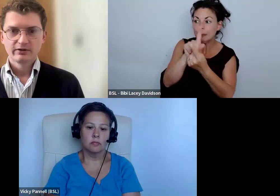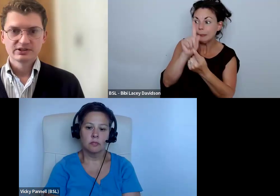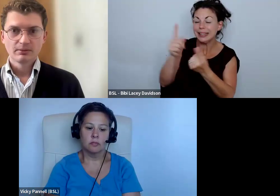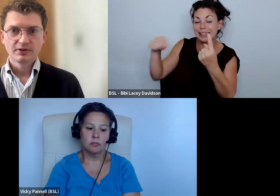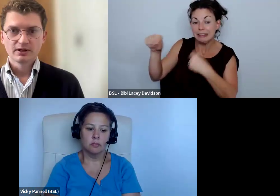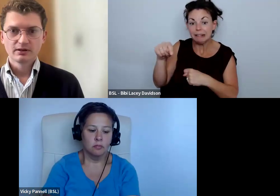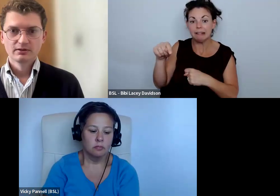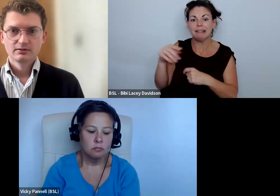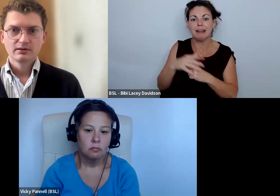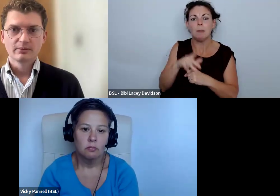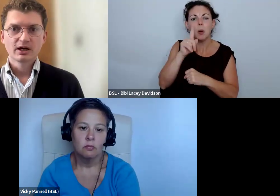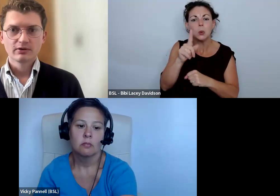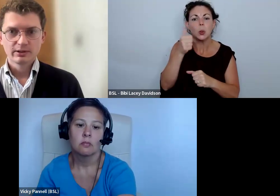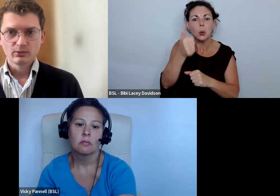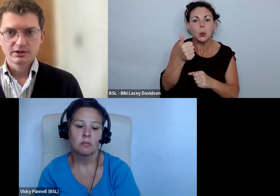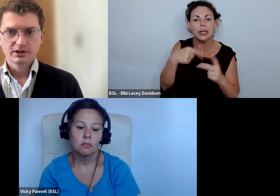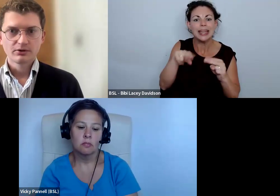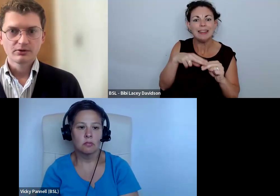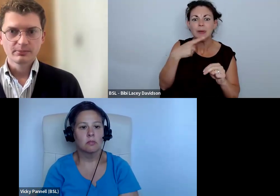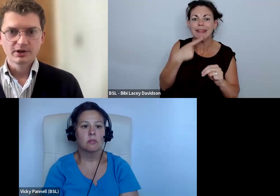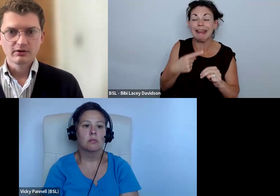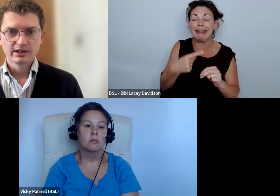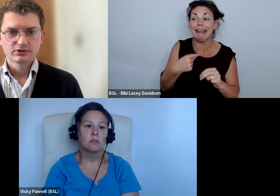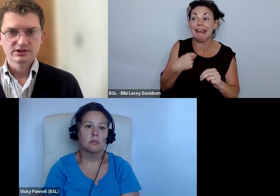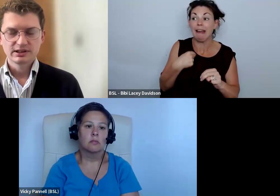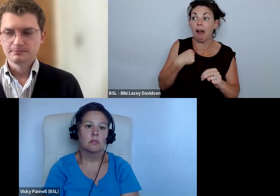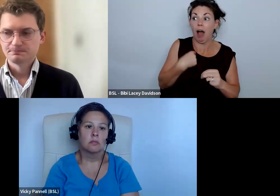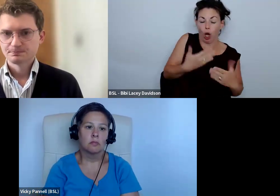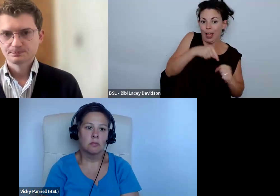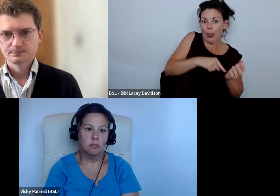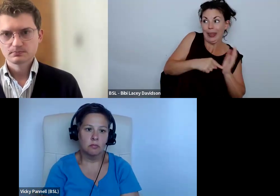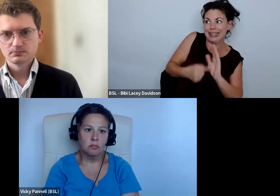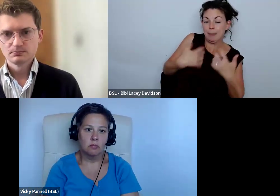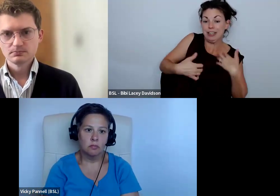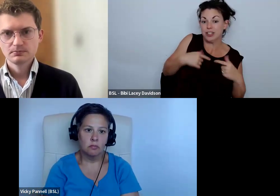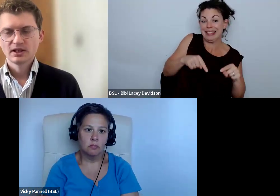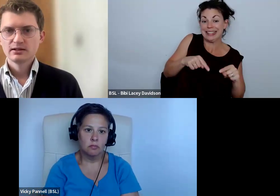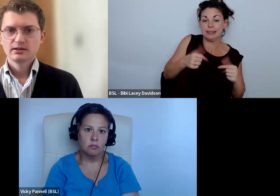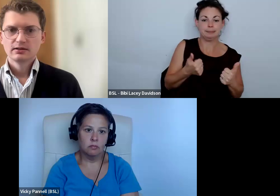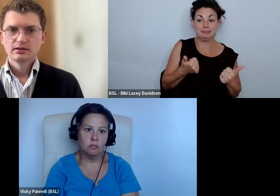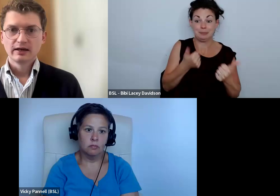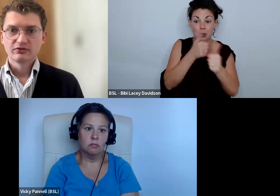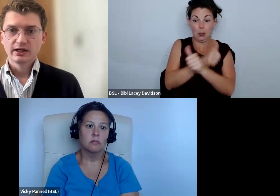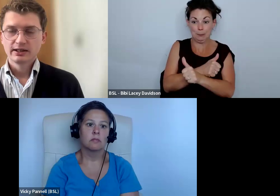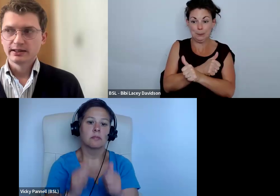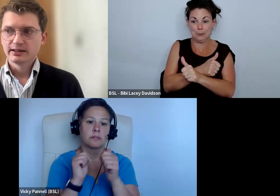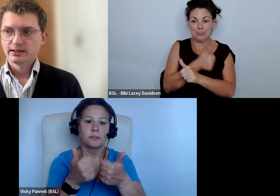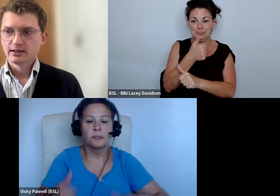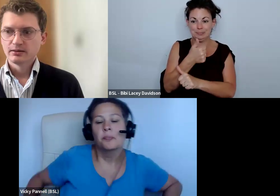I also found opportunities to write publicly about the area of public policy that I was interested in. So on various online magazines,